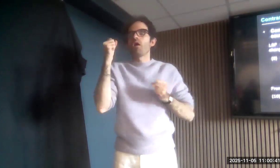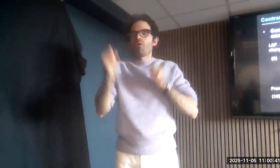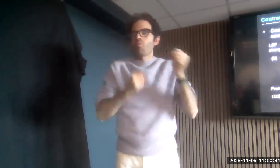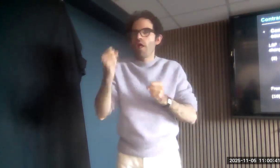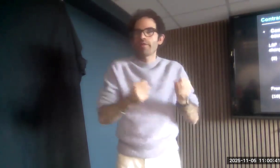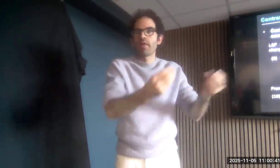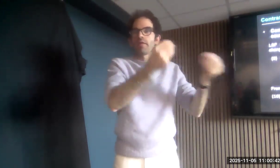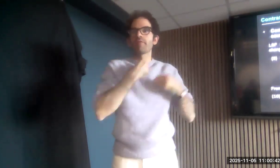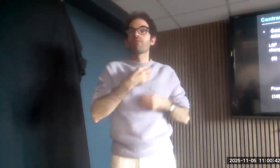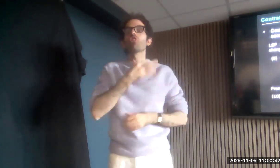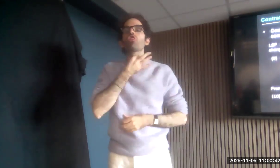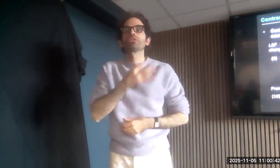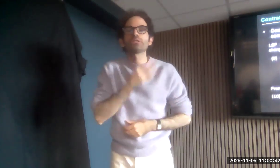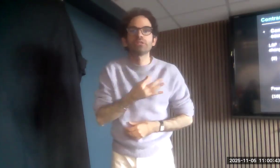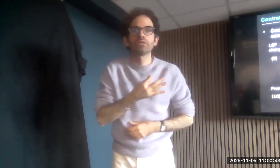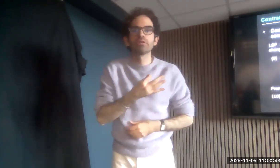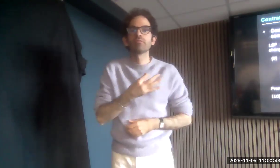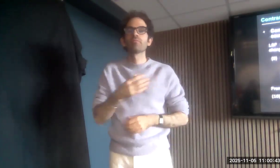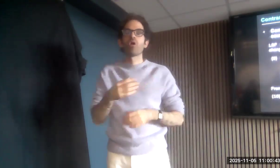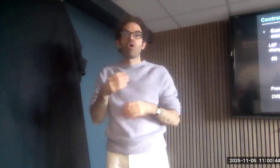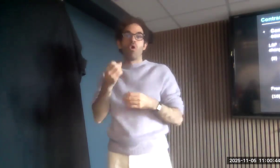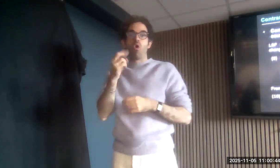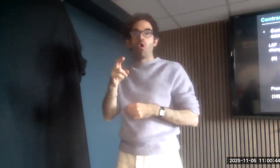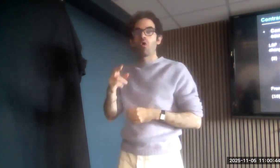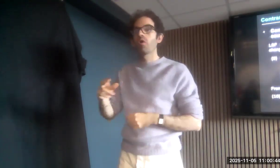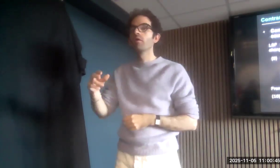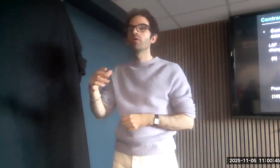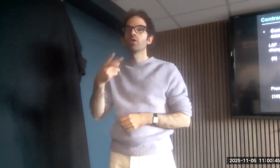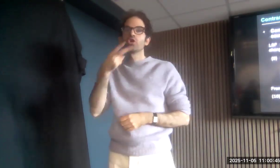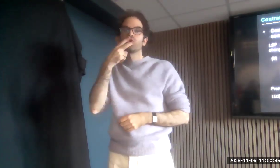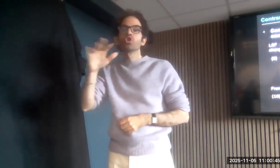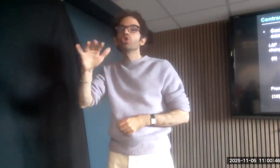So, for example, running gives me thirst.